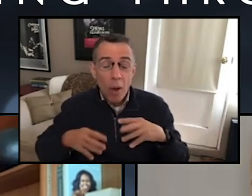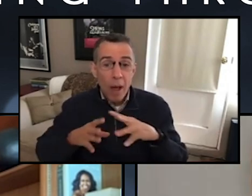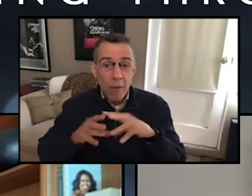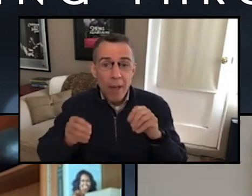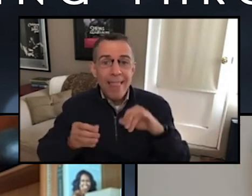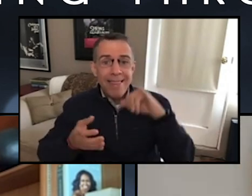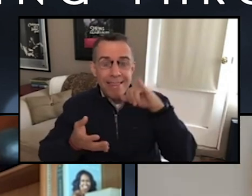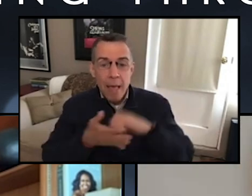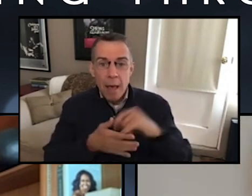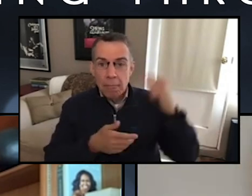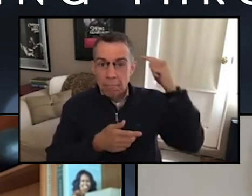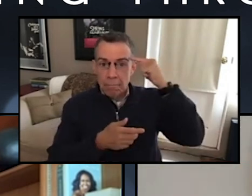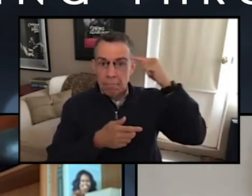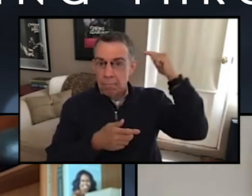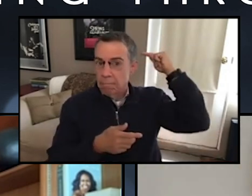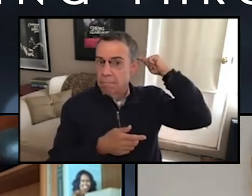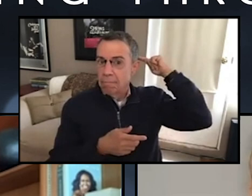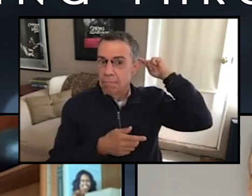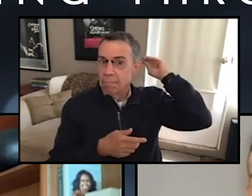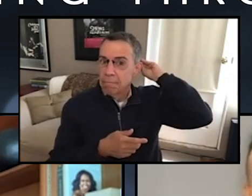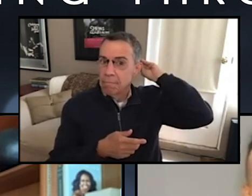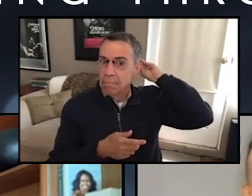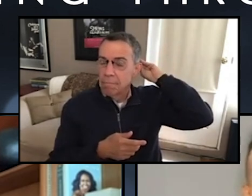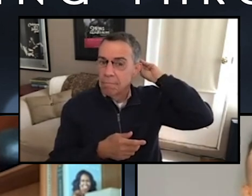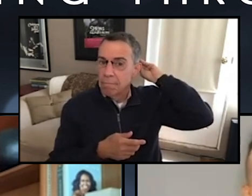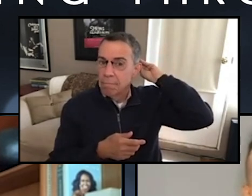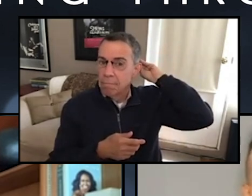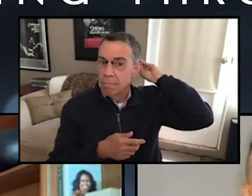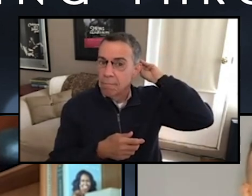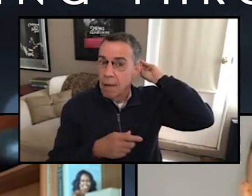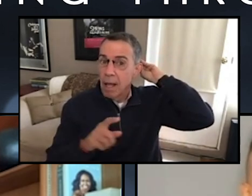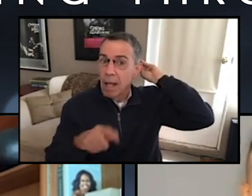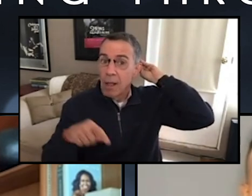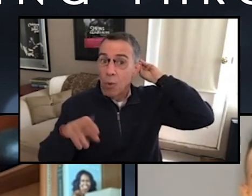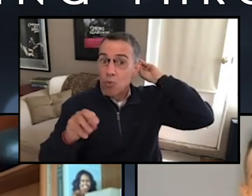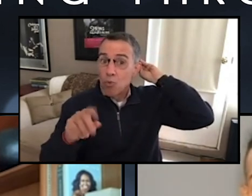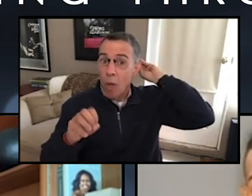resonated with me. That actually this role, that we found each other. That